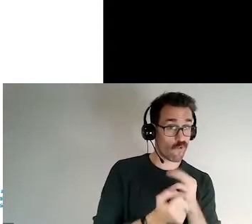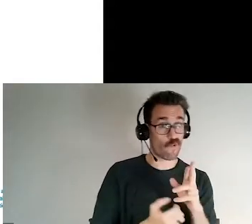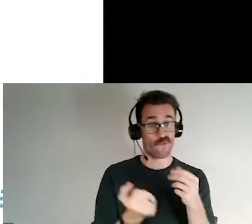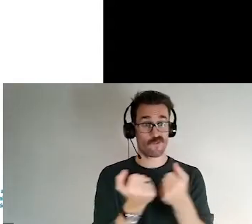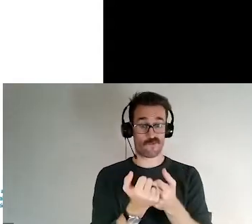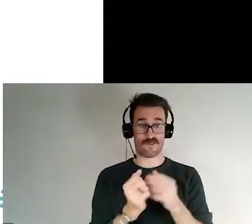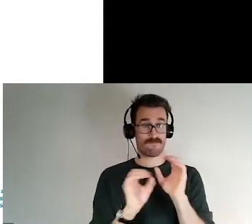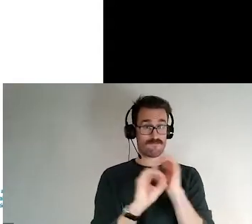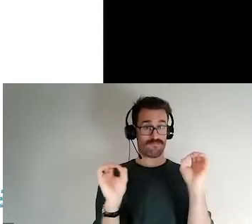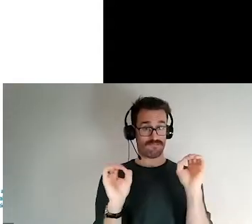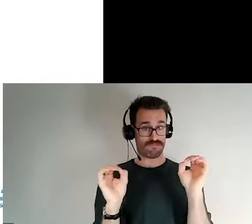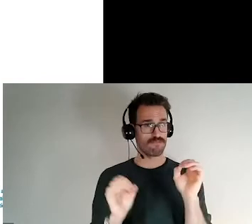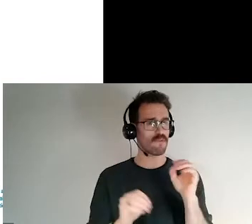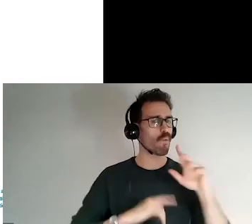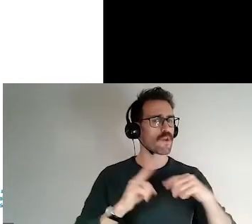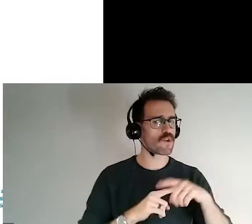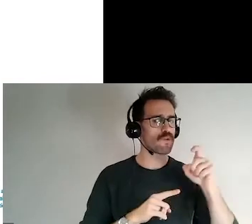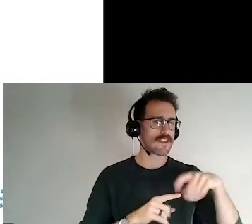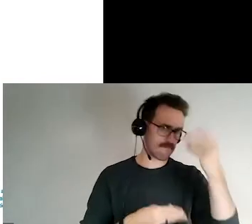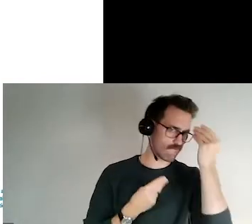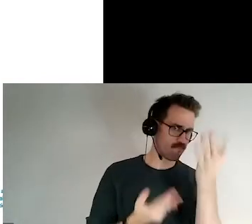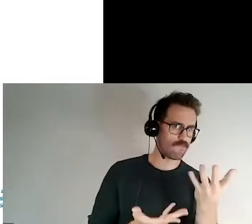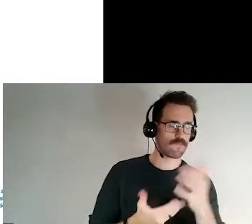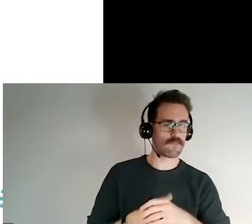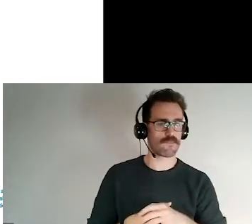you say something. What do you need to think about now, in the future. So that's to come down the